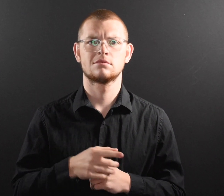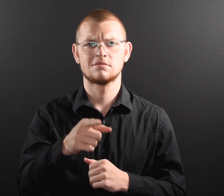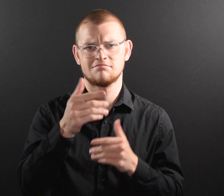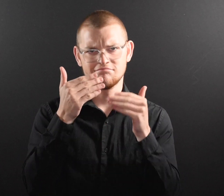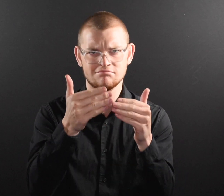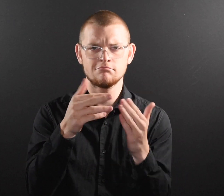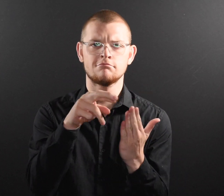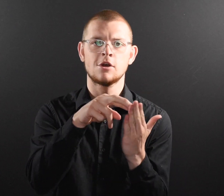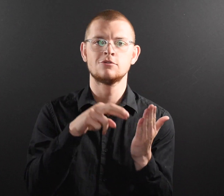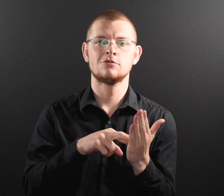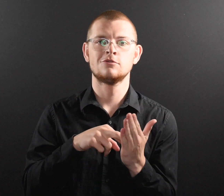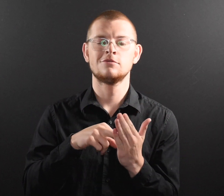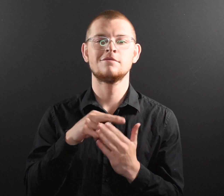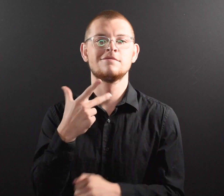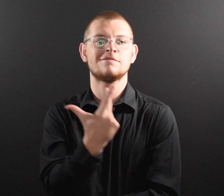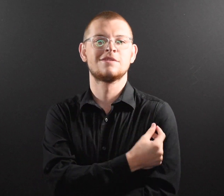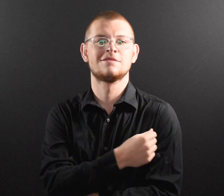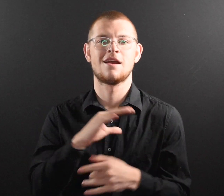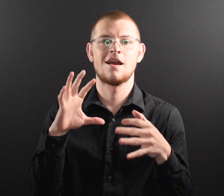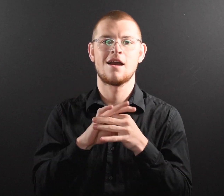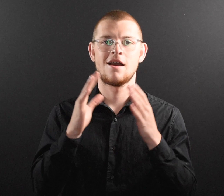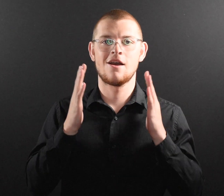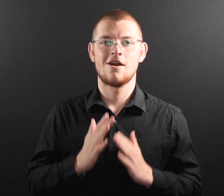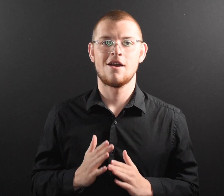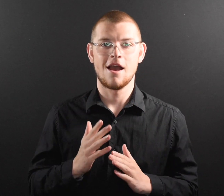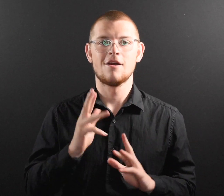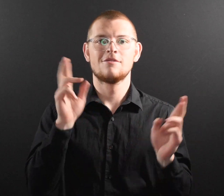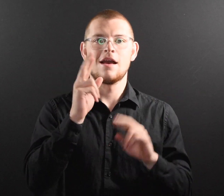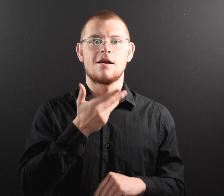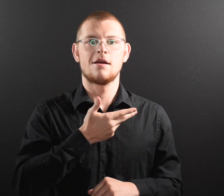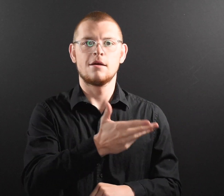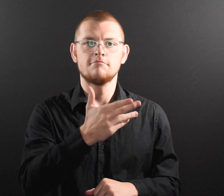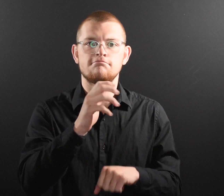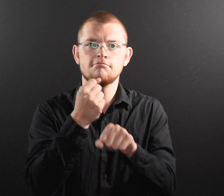Register for the Vaccine Connector to get invited to make an appointment